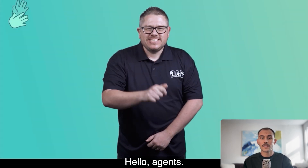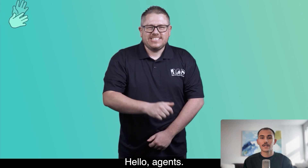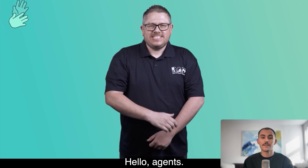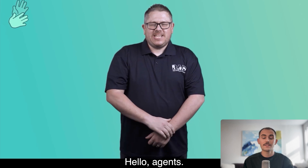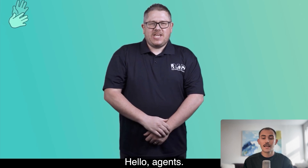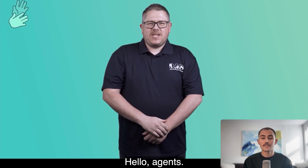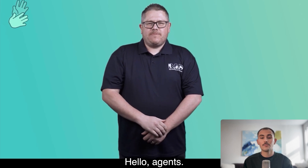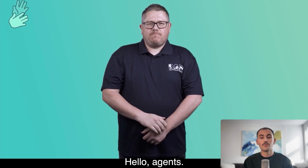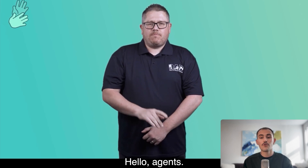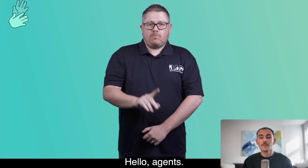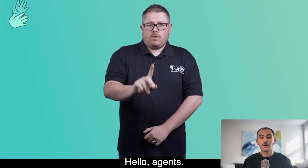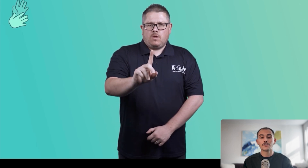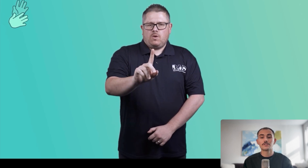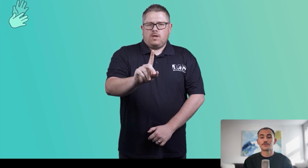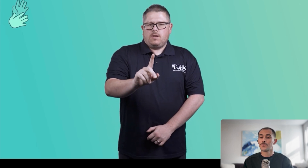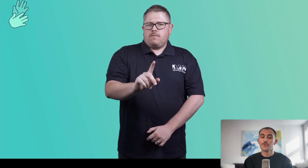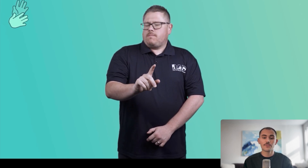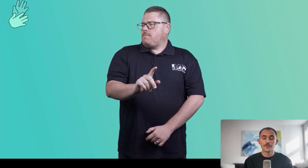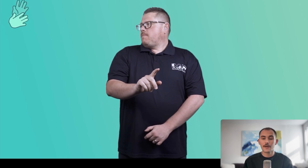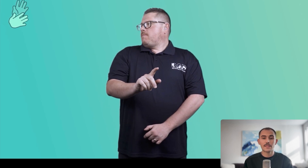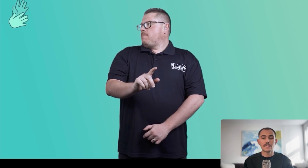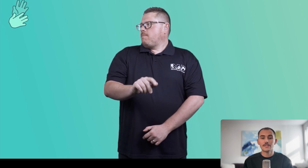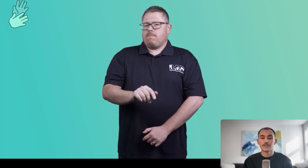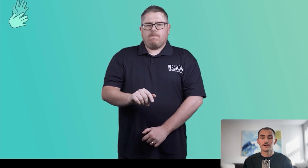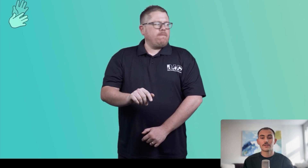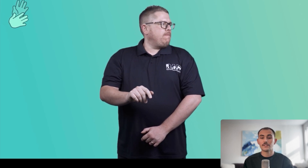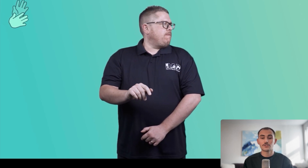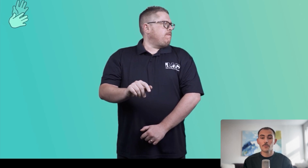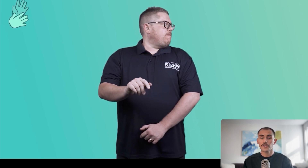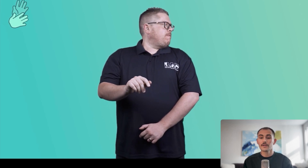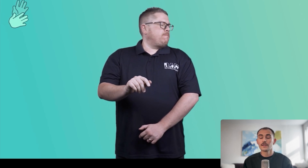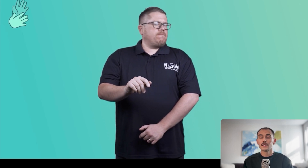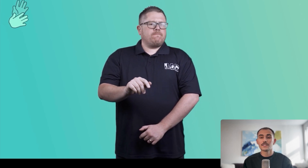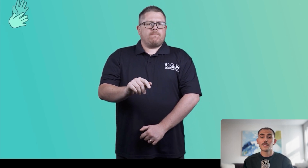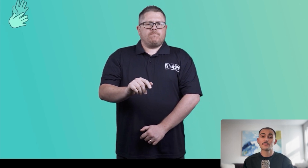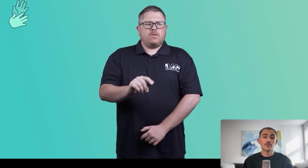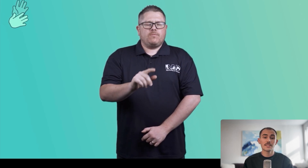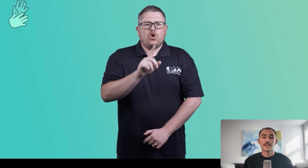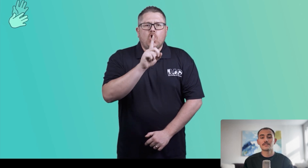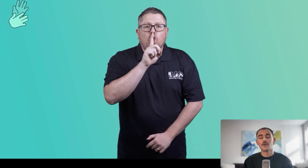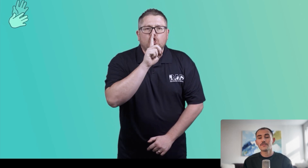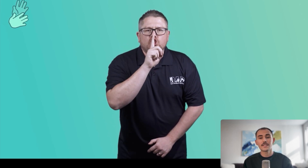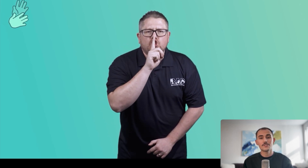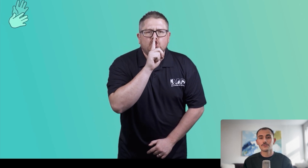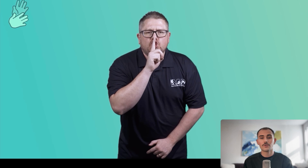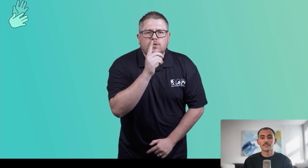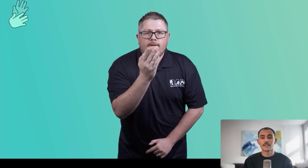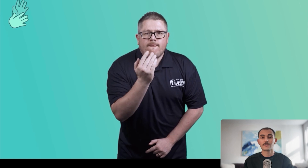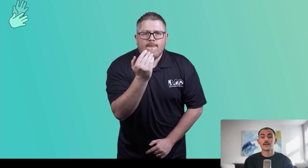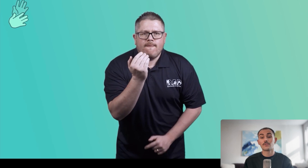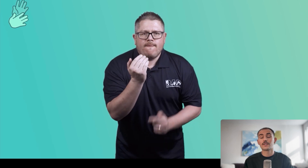And this lesson will run the learners through all the vocab they need for each topic, as well as putting it into conversational context, alongside